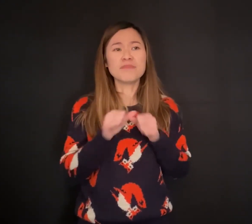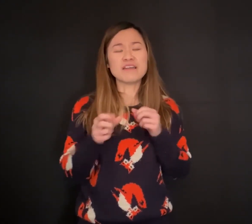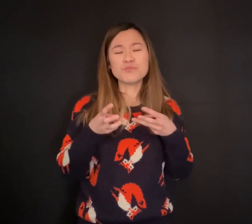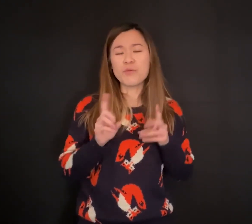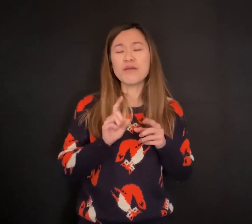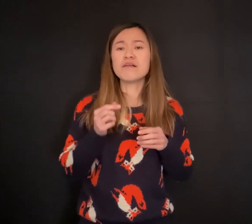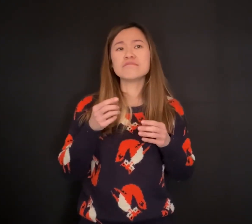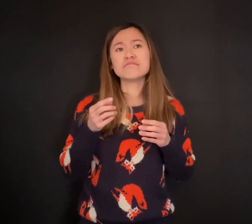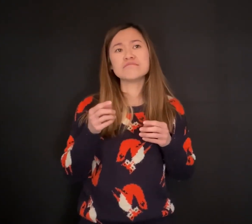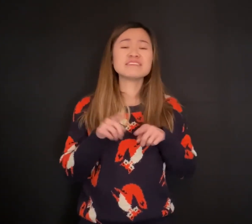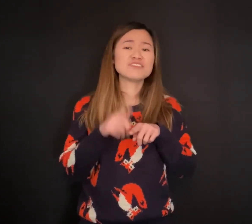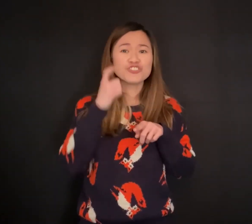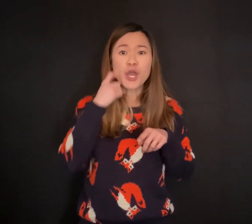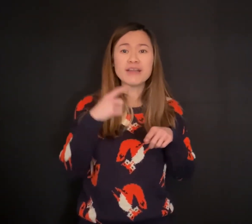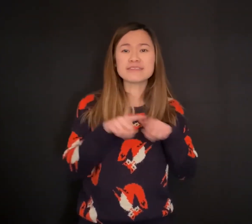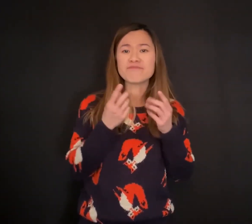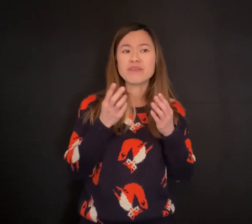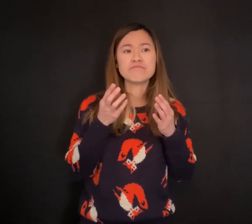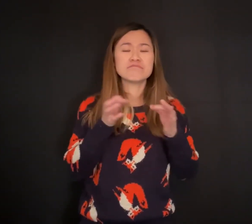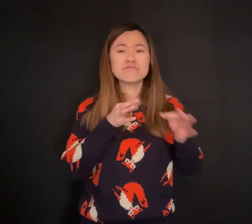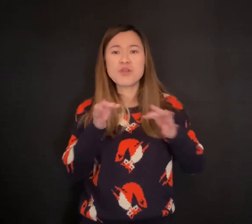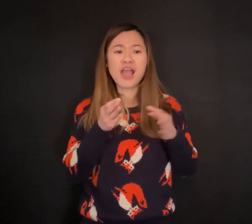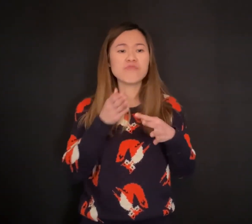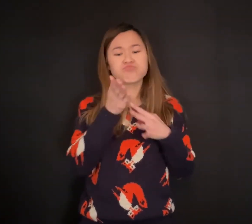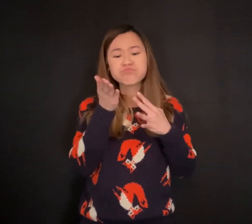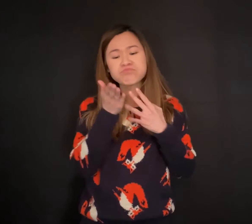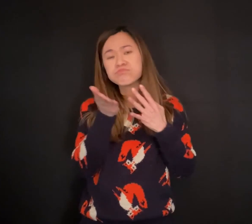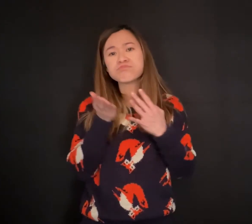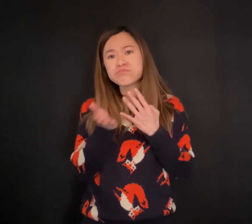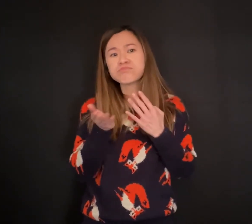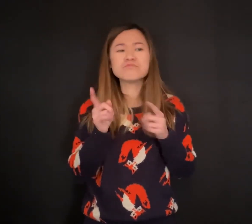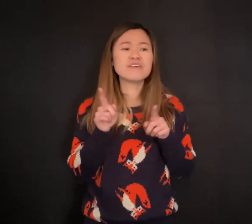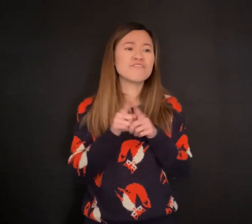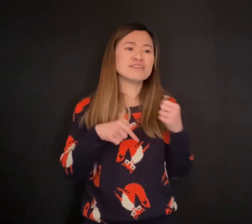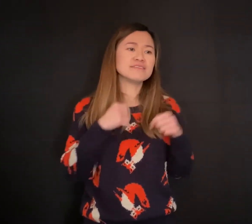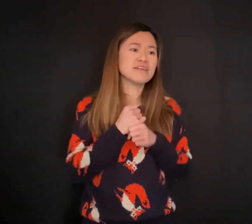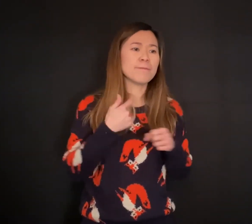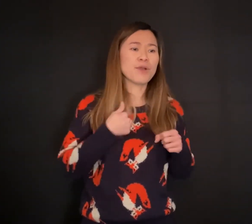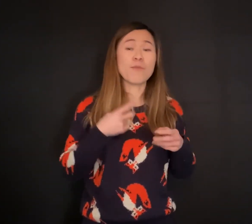A better way just to try a few alternative plans,